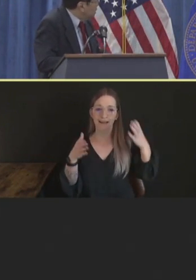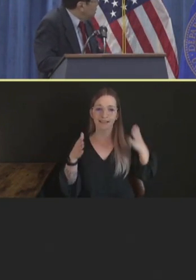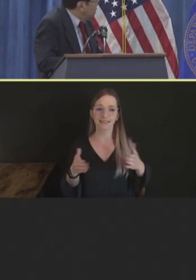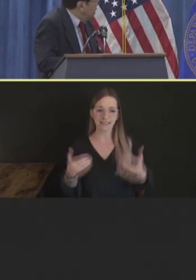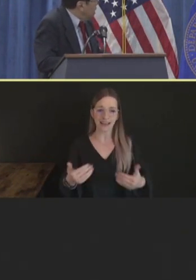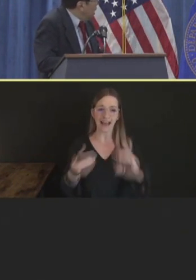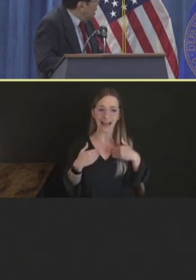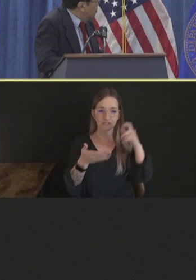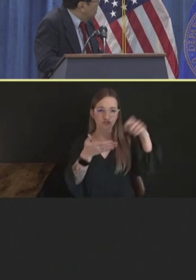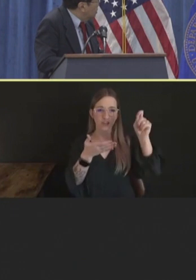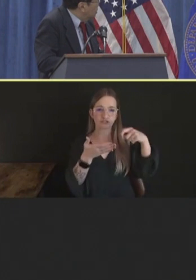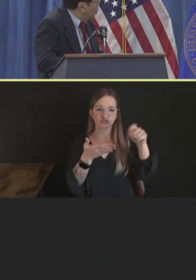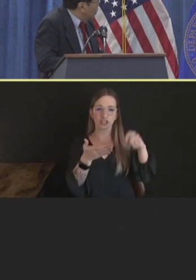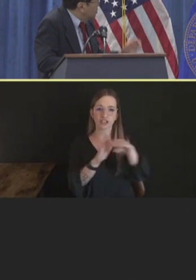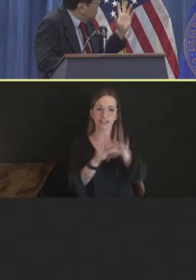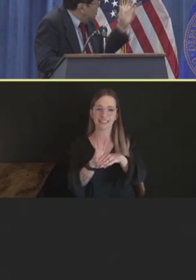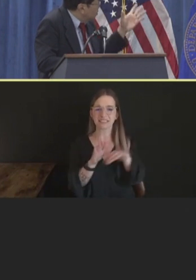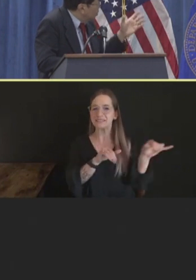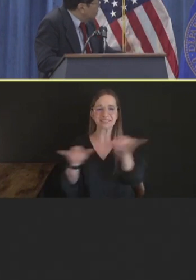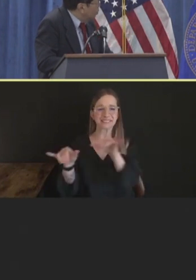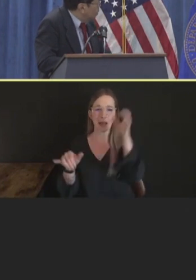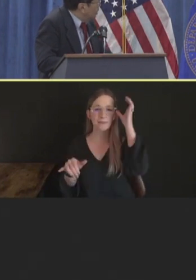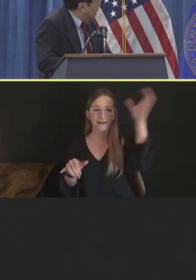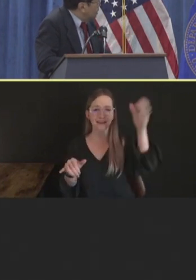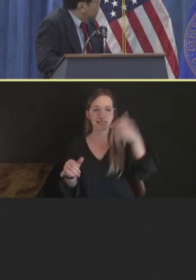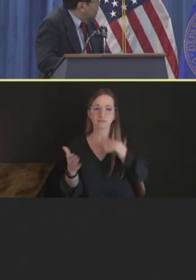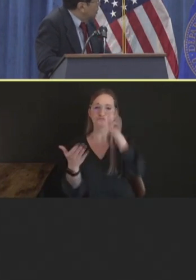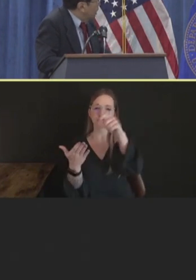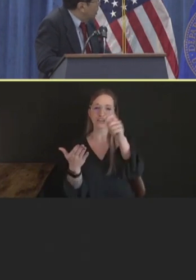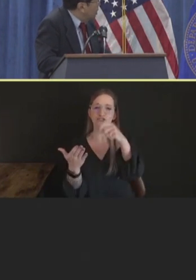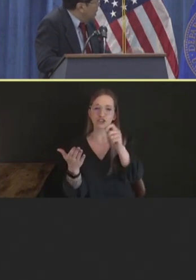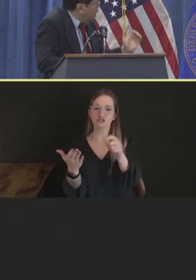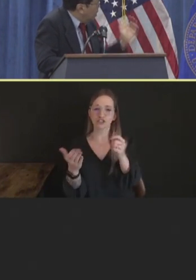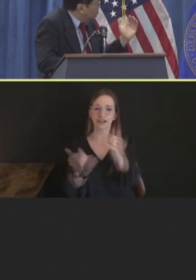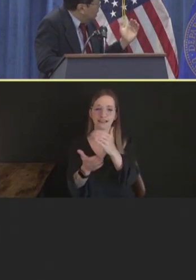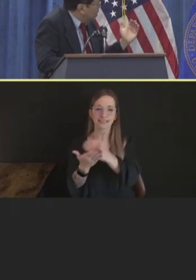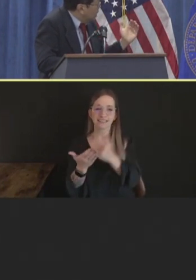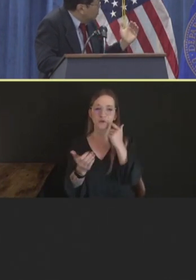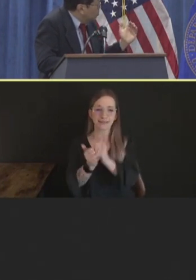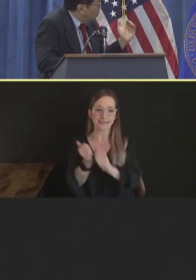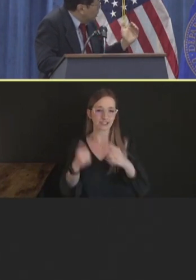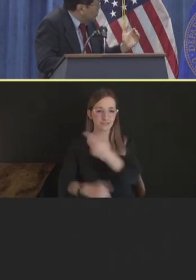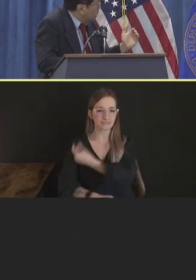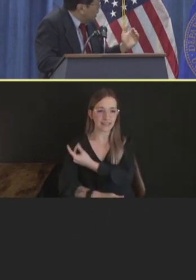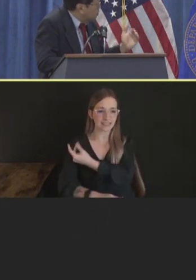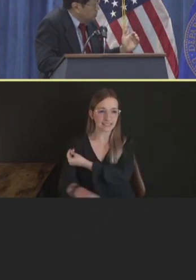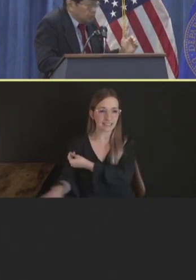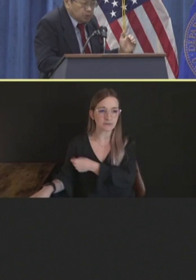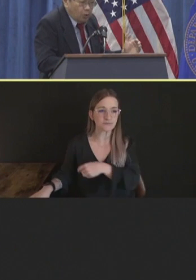Then the rest of the work packages are kind of more kind of management in terms of quality